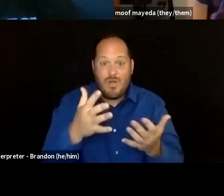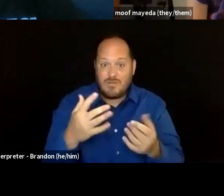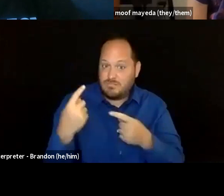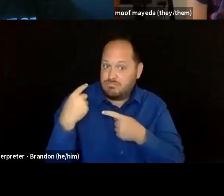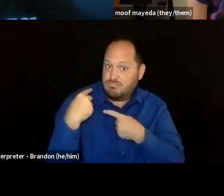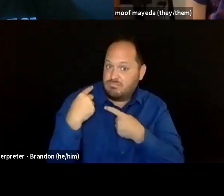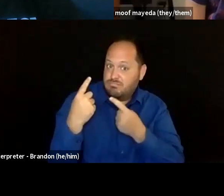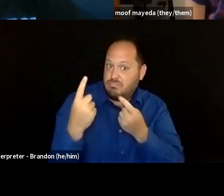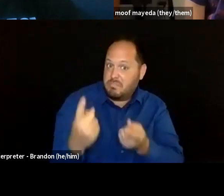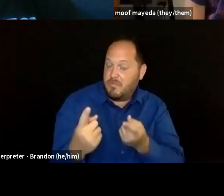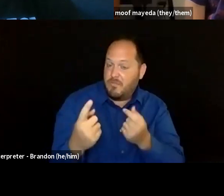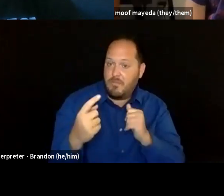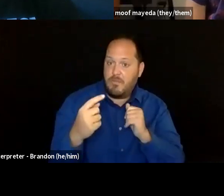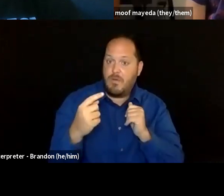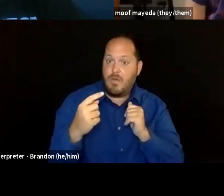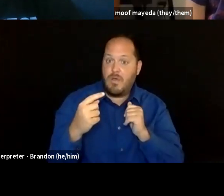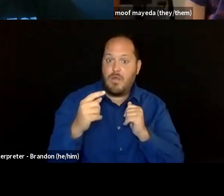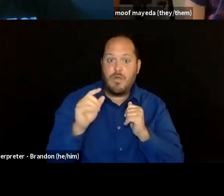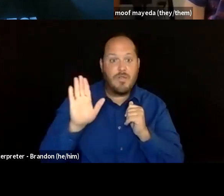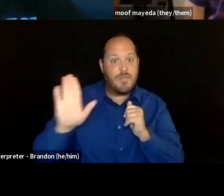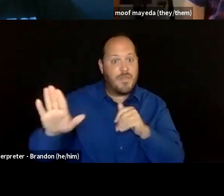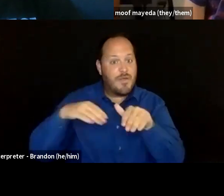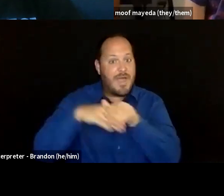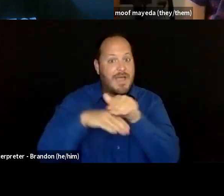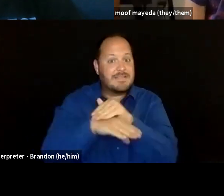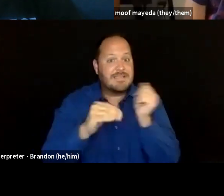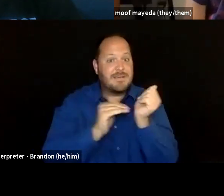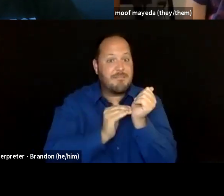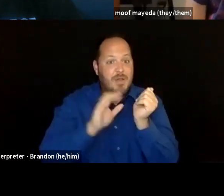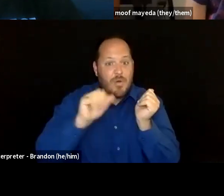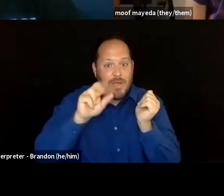with where people feel safe and a lot of trans women are still